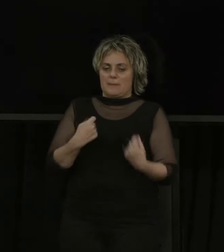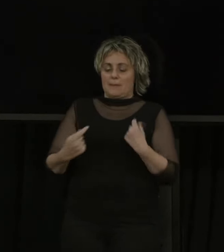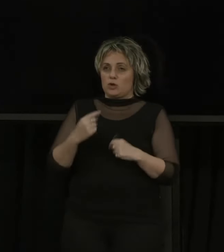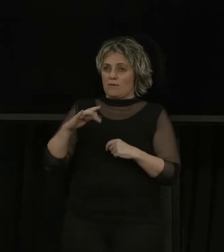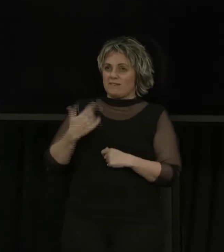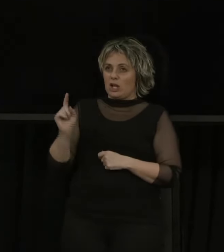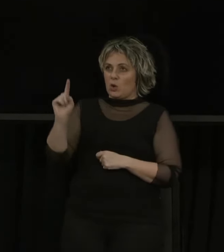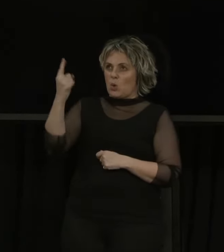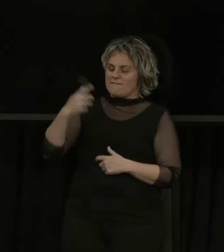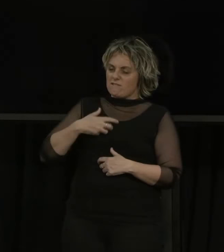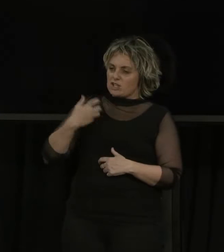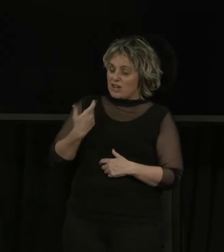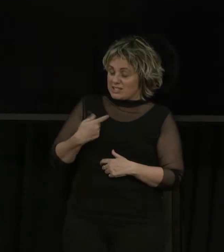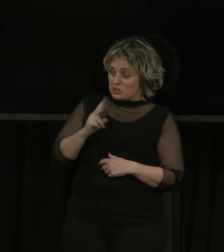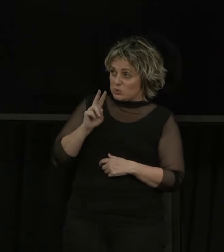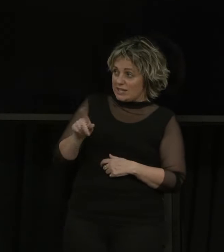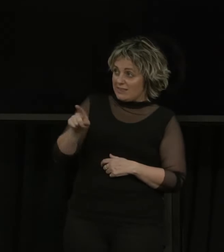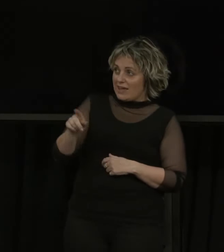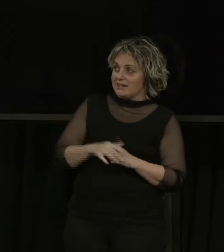to normal. Do you feel like you